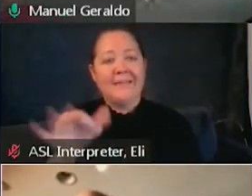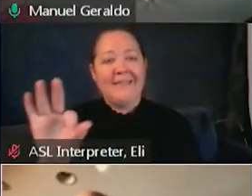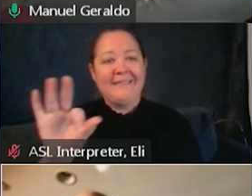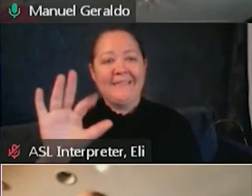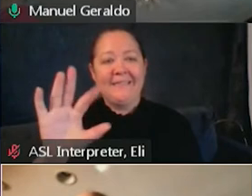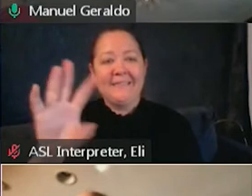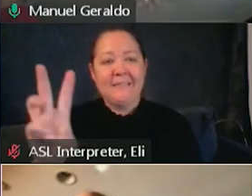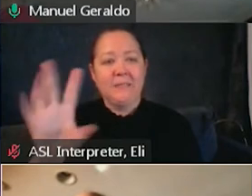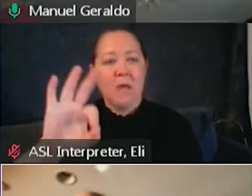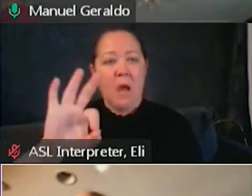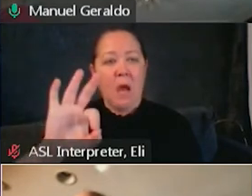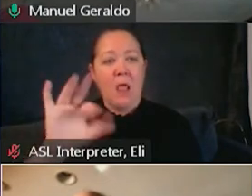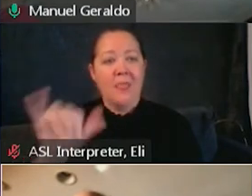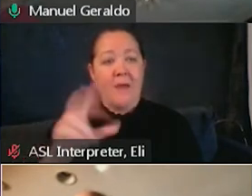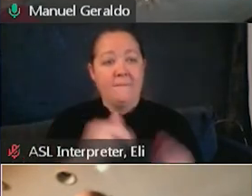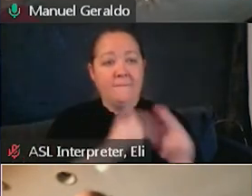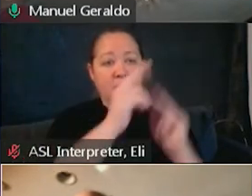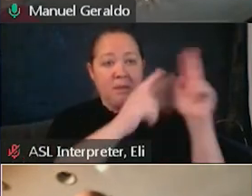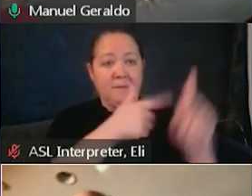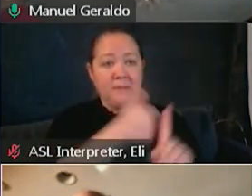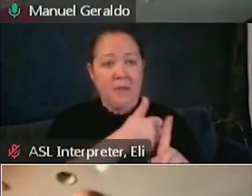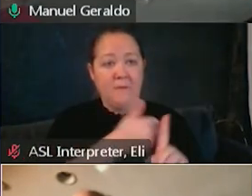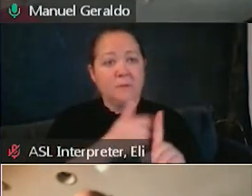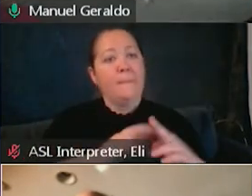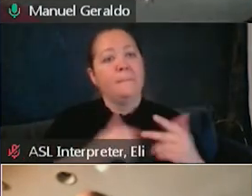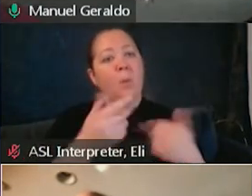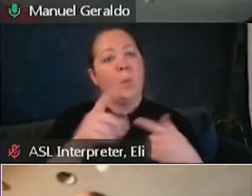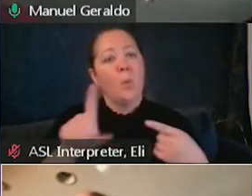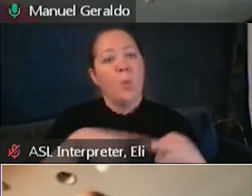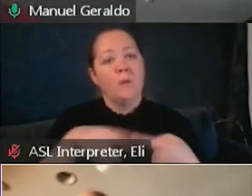The facility itself was established in 1987 and in 2008,